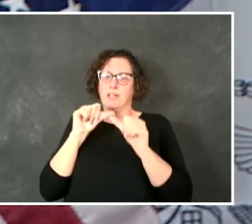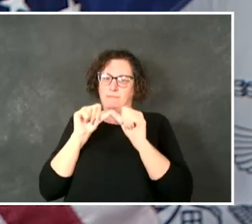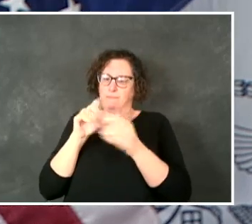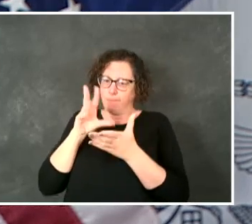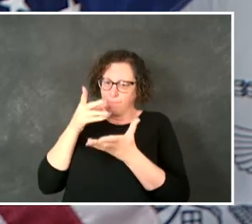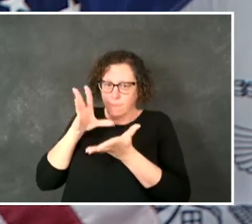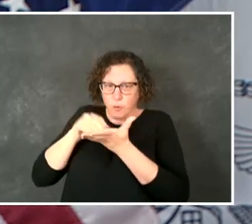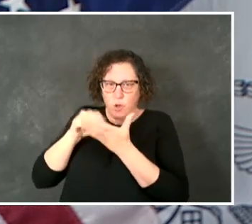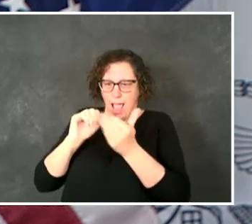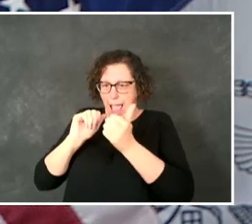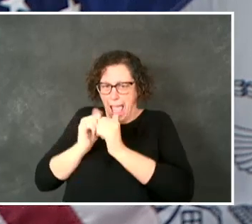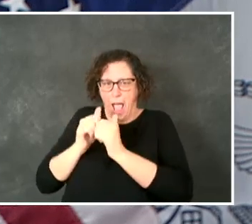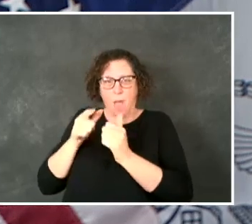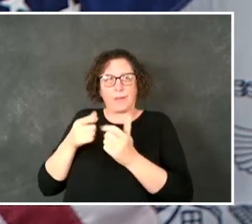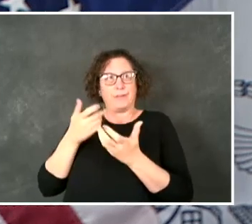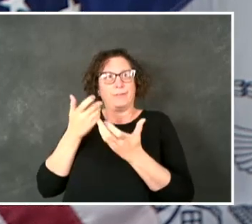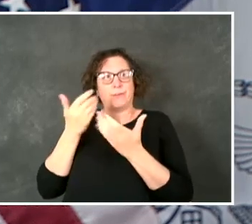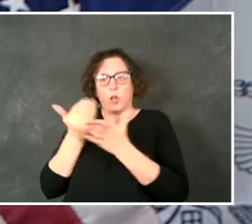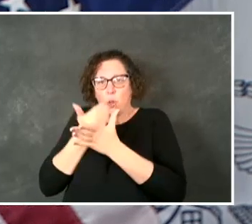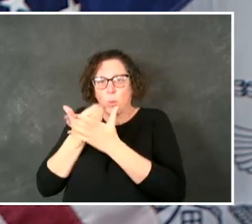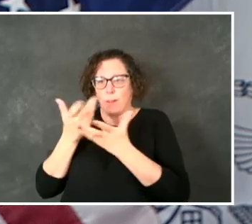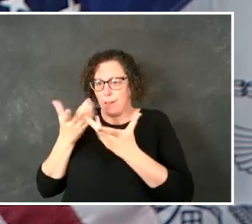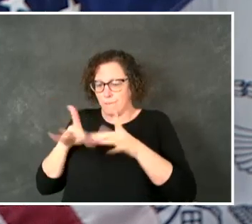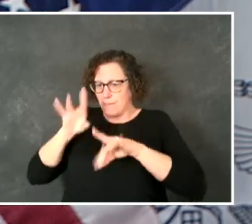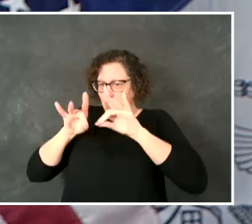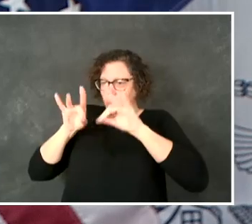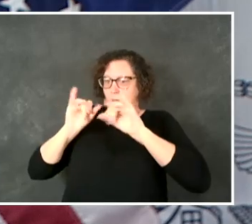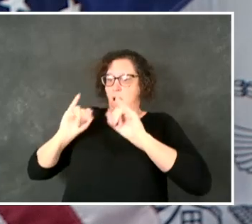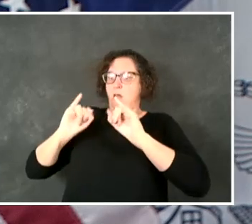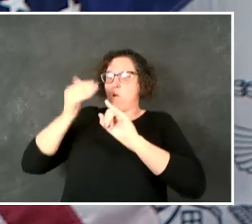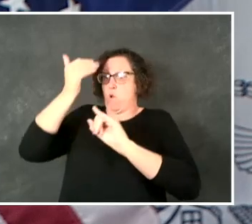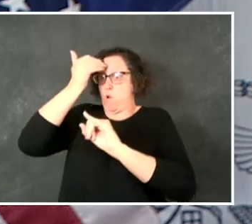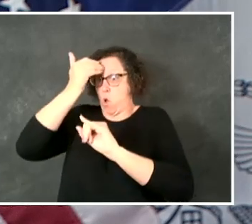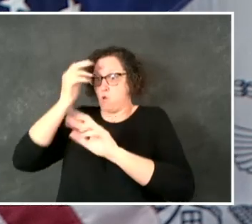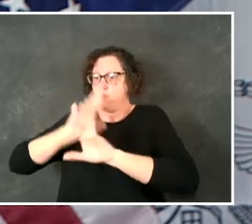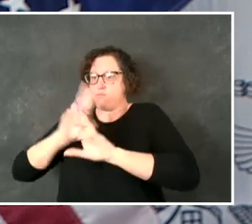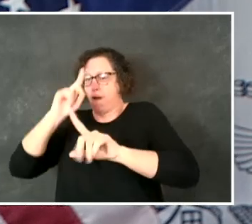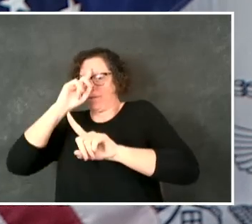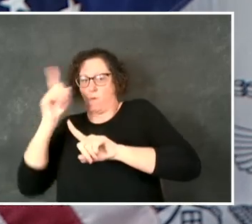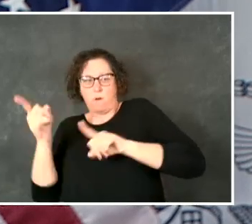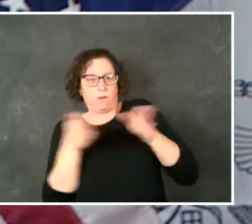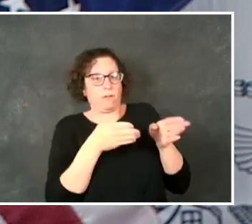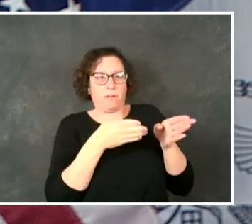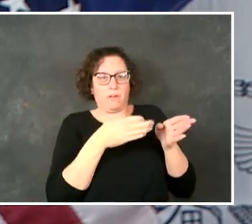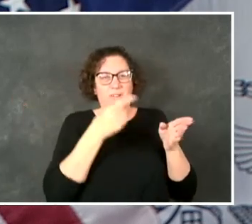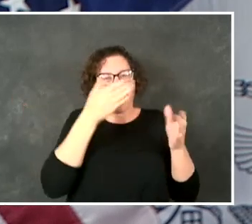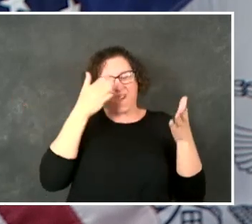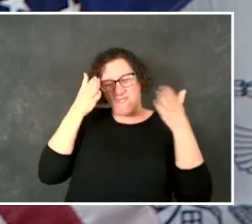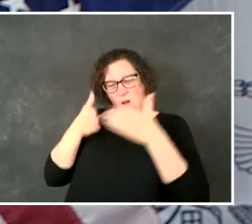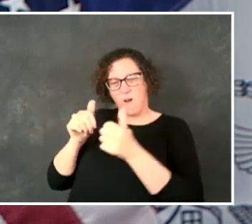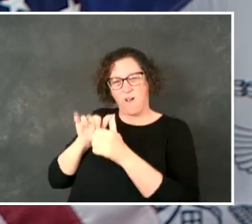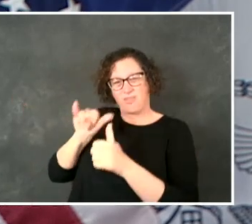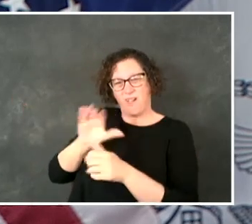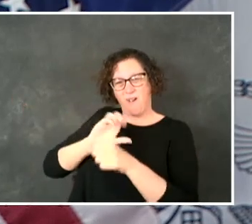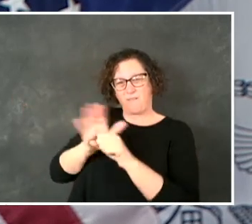STUDY TO BE FAIR. ONE OF THE THINGS WE CAN SEE ABOUT COVID-19 ISWE CAN GET NEW INFORMATION ALL